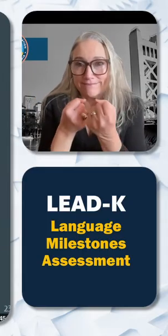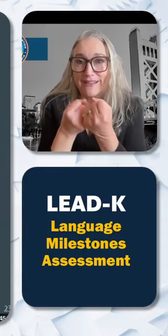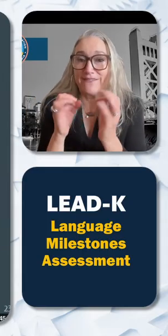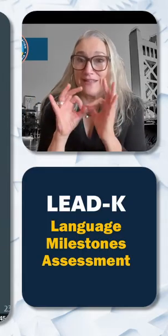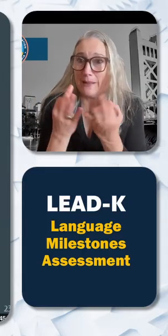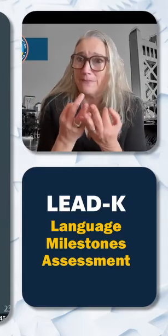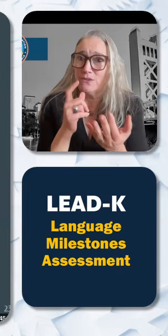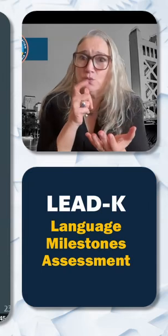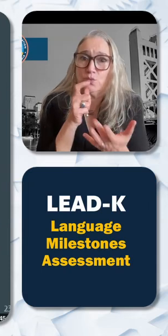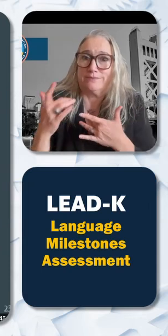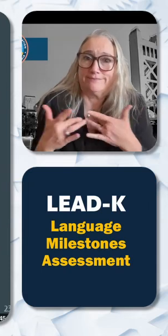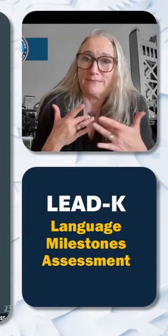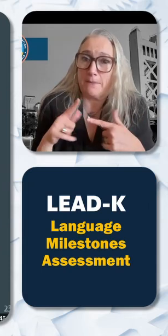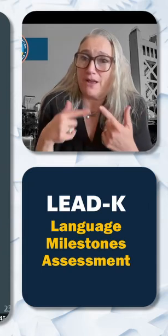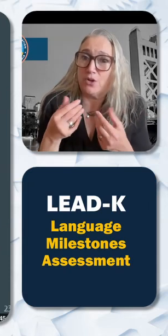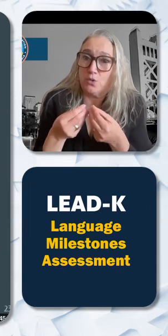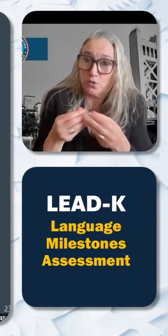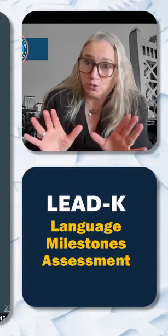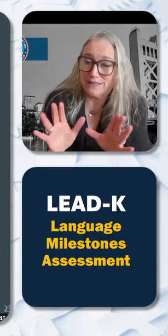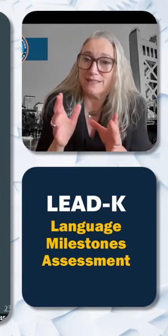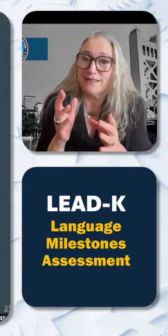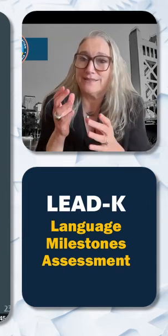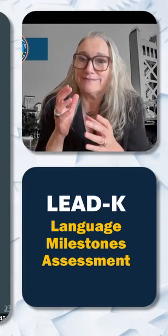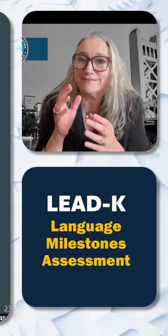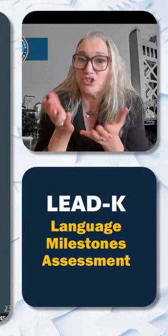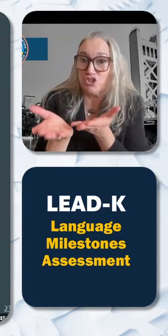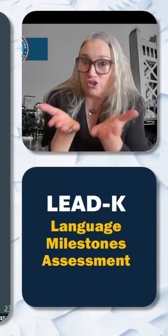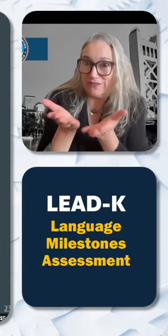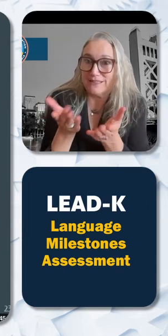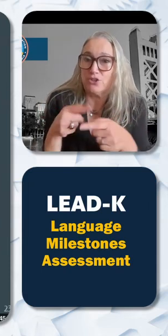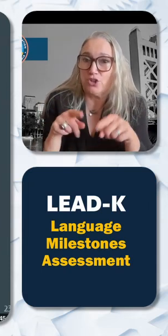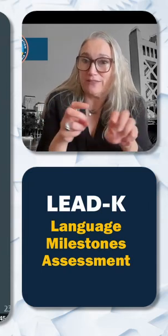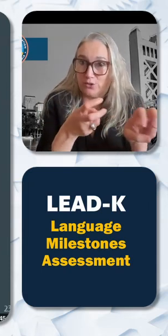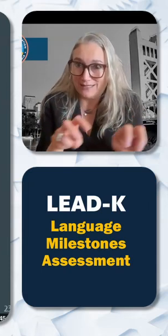Before I start with this, I often support families who are really concerned about